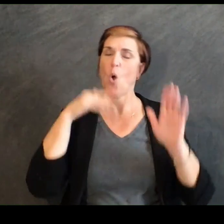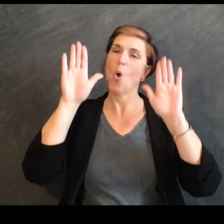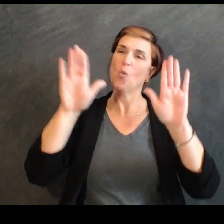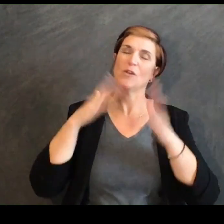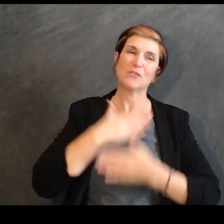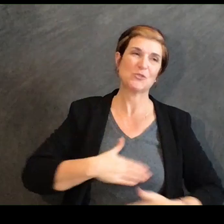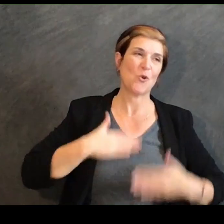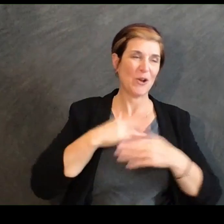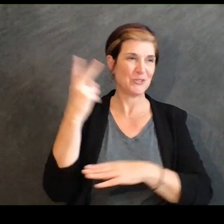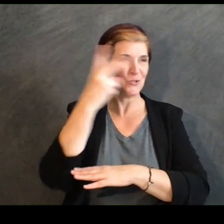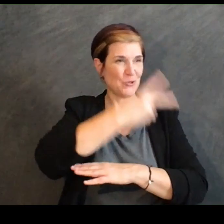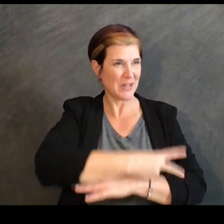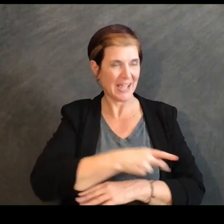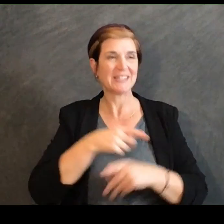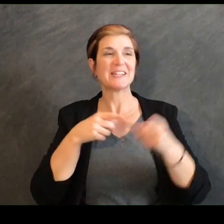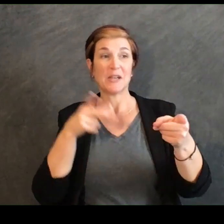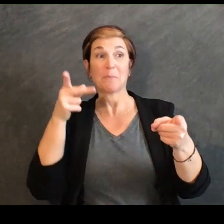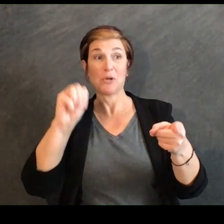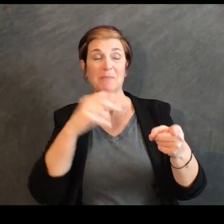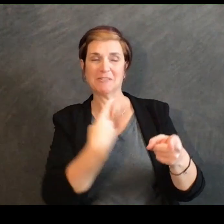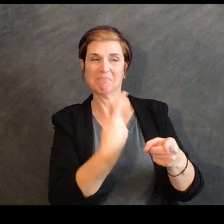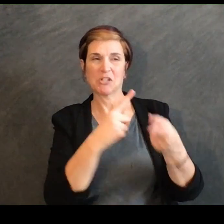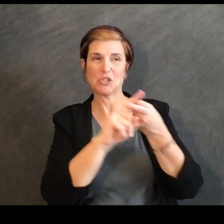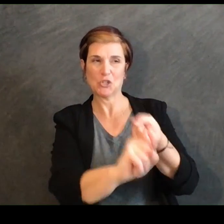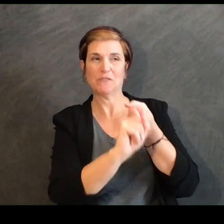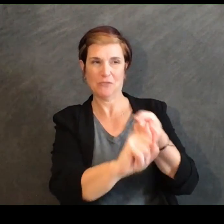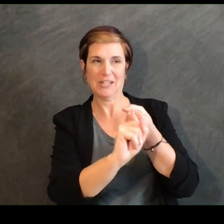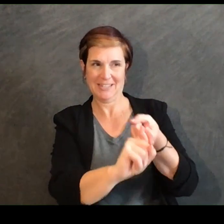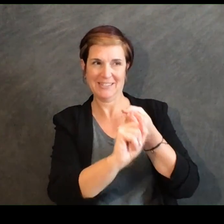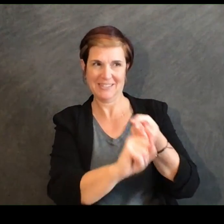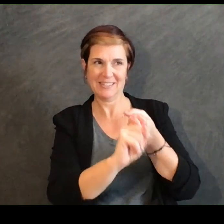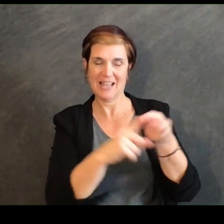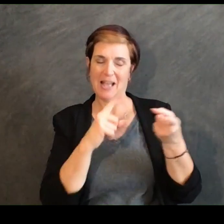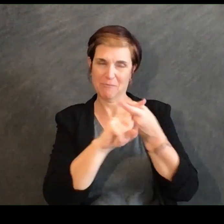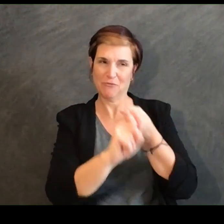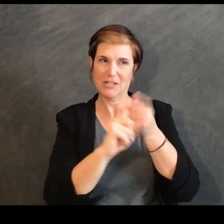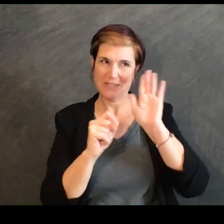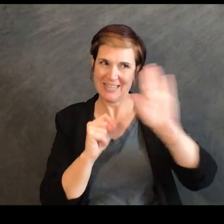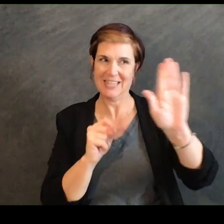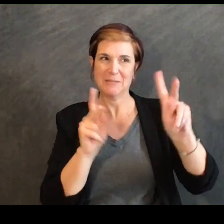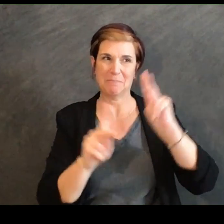friend of mine and he's a friend of his people because he was created incredibly